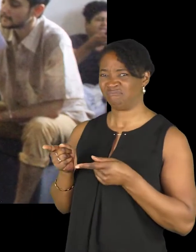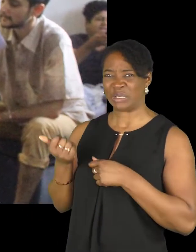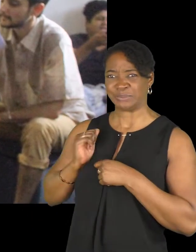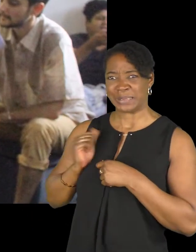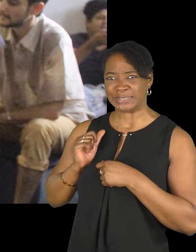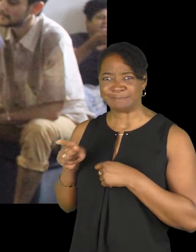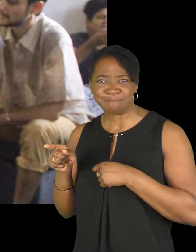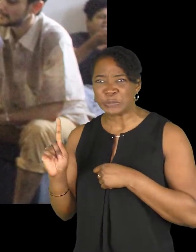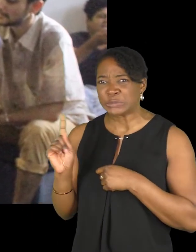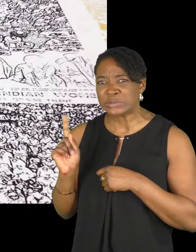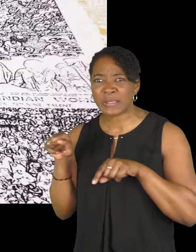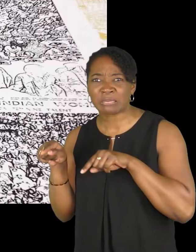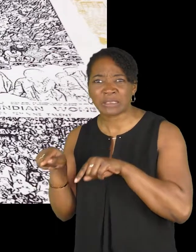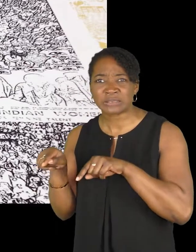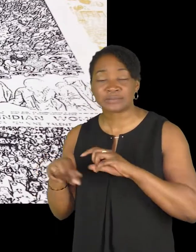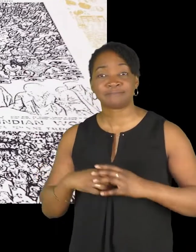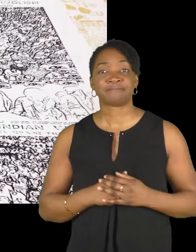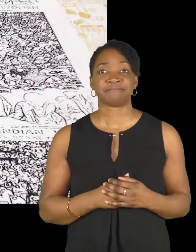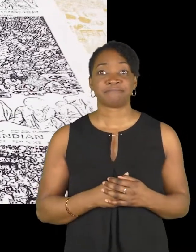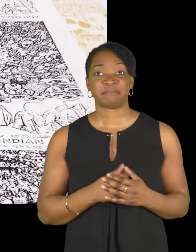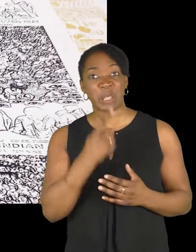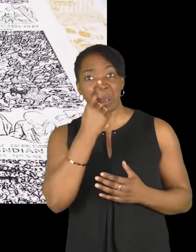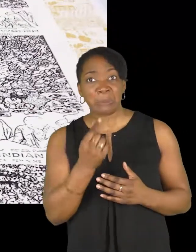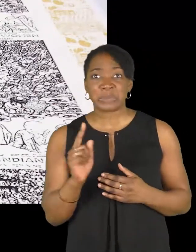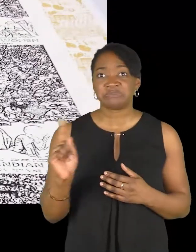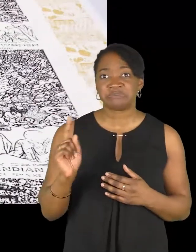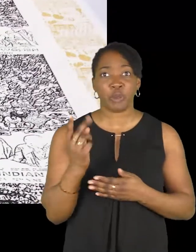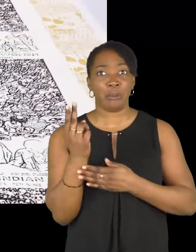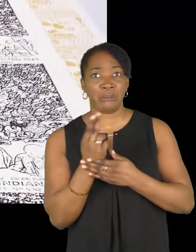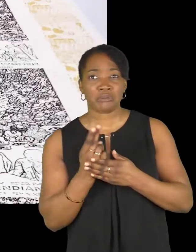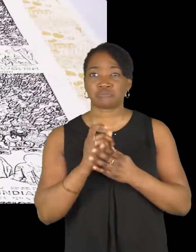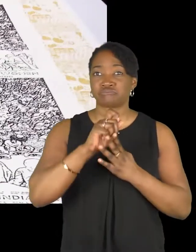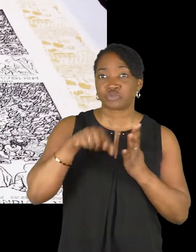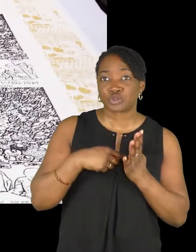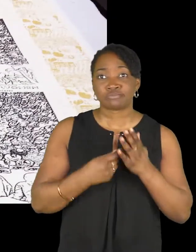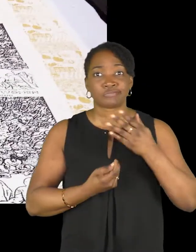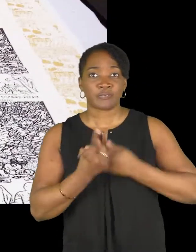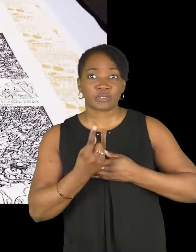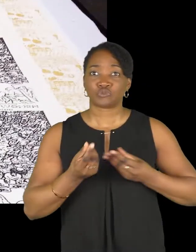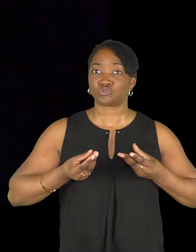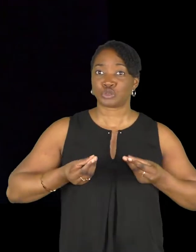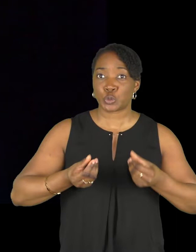a non-normative way that can't be pinned down. Whether that's an artwork, project, an event,